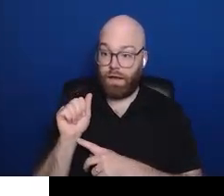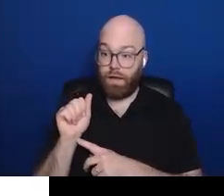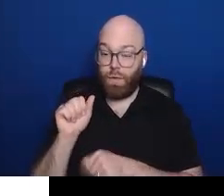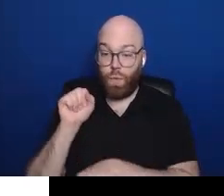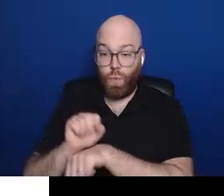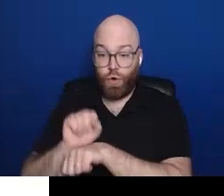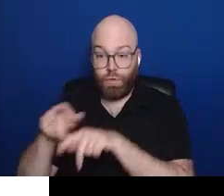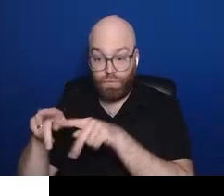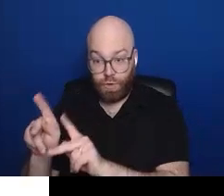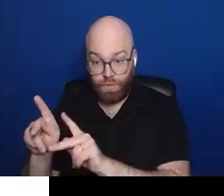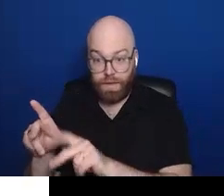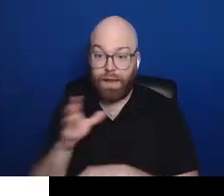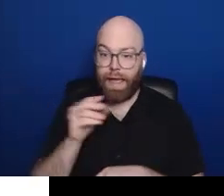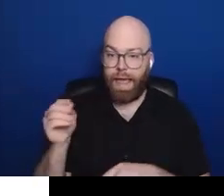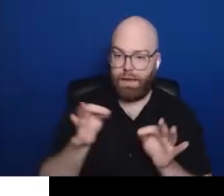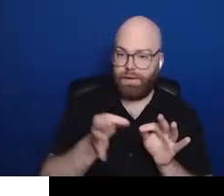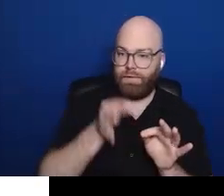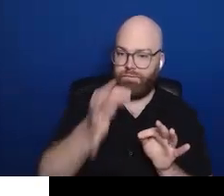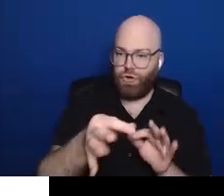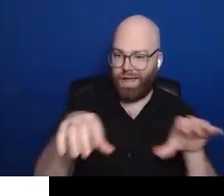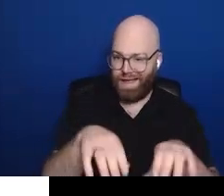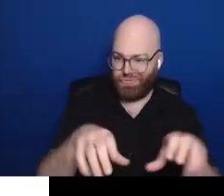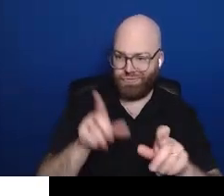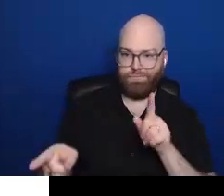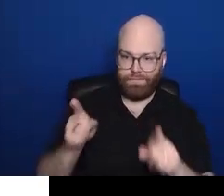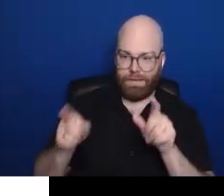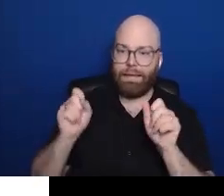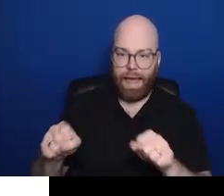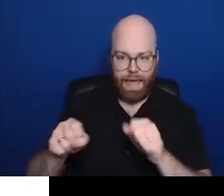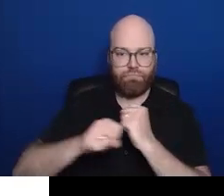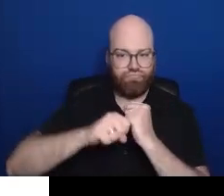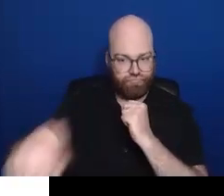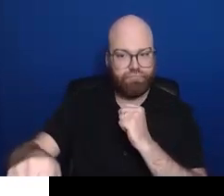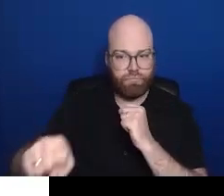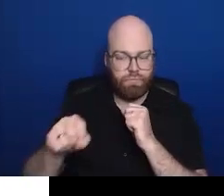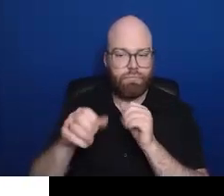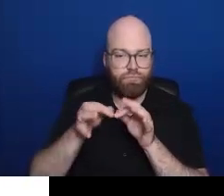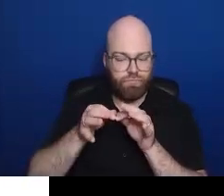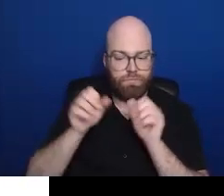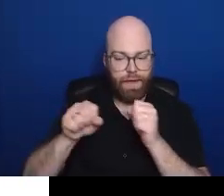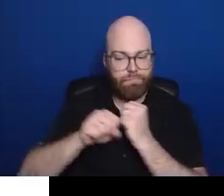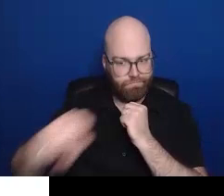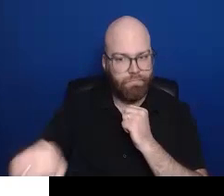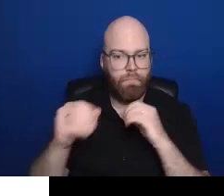So when they file the application, the application is to renew their deferred action status.